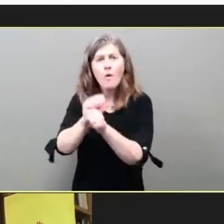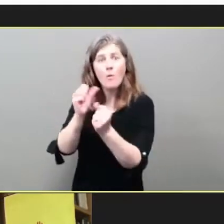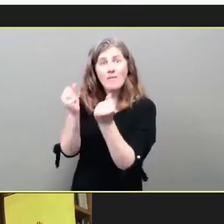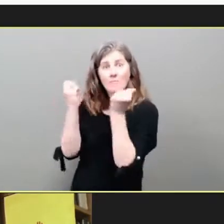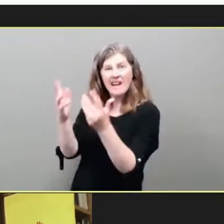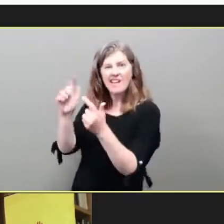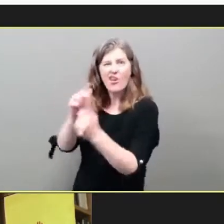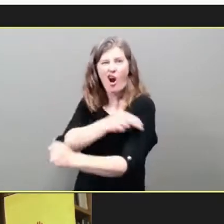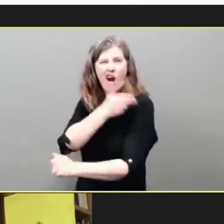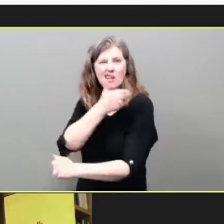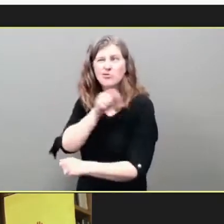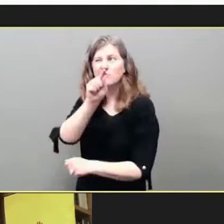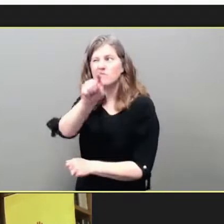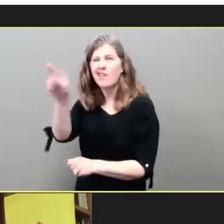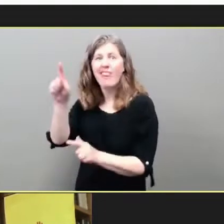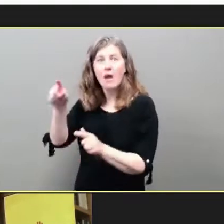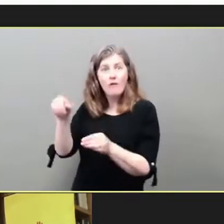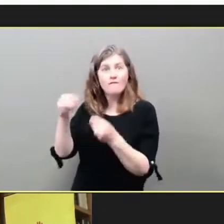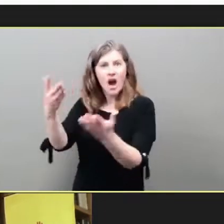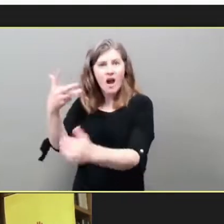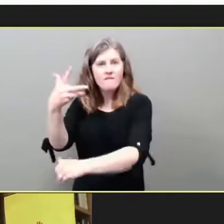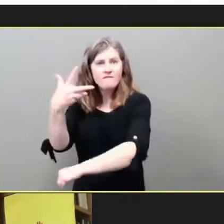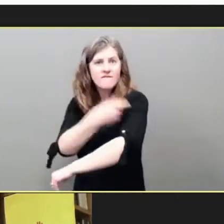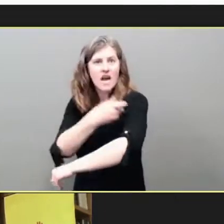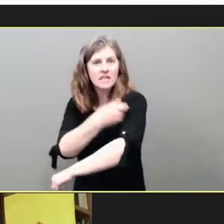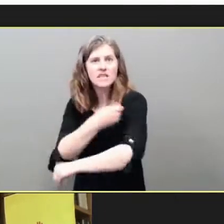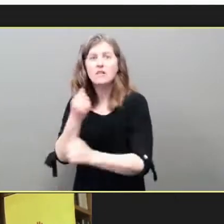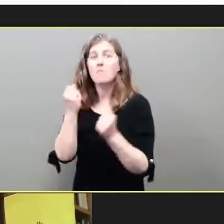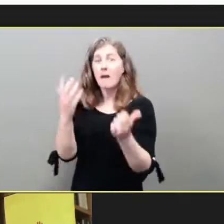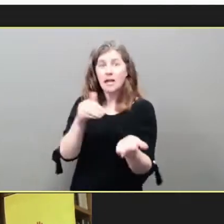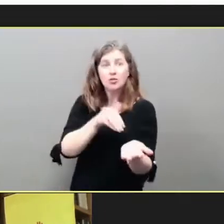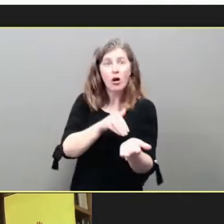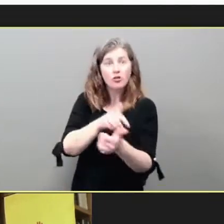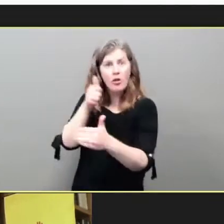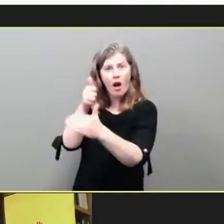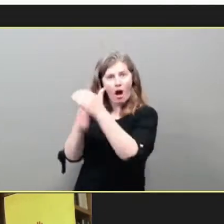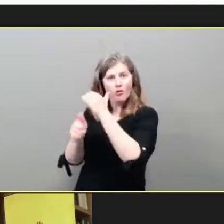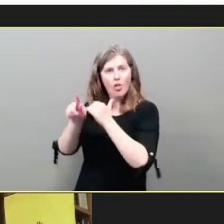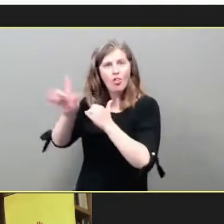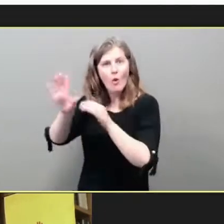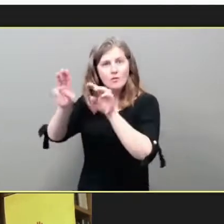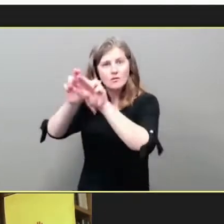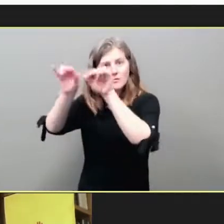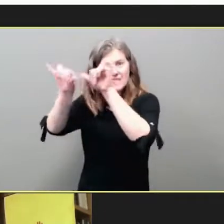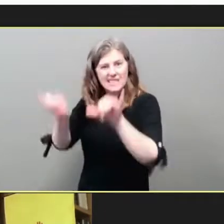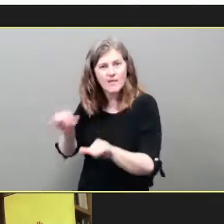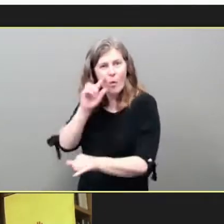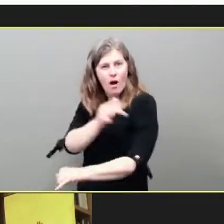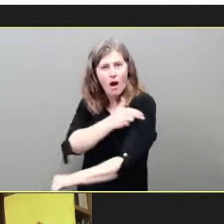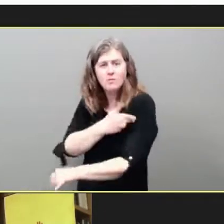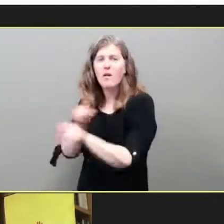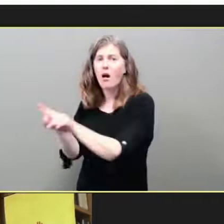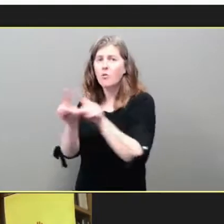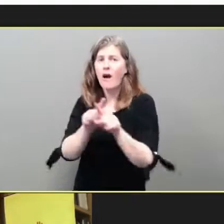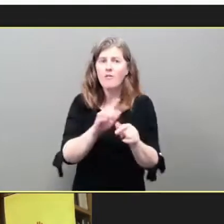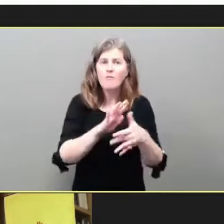already as vaccine providers and many primary care providers are within those systems, but they're also primary care providers who are out in private